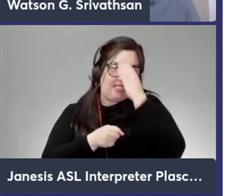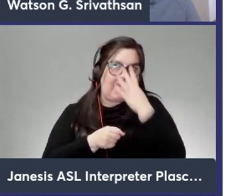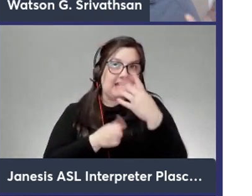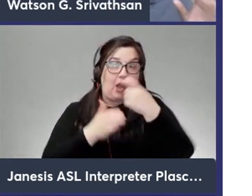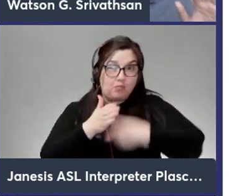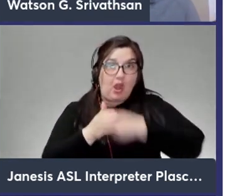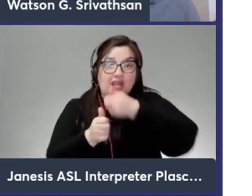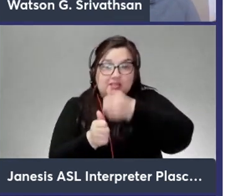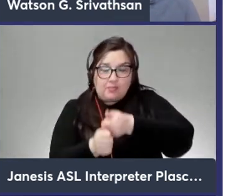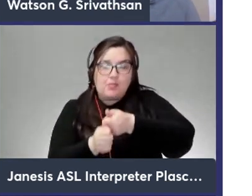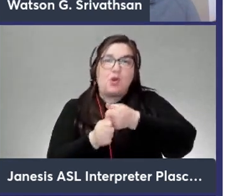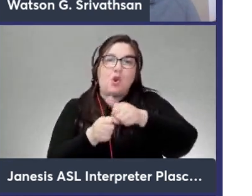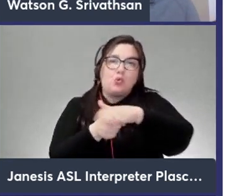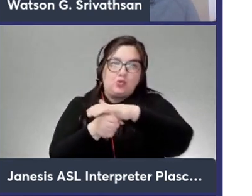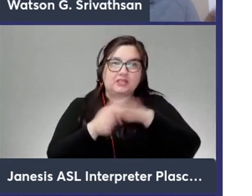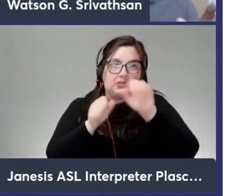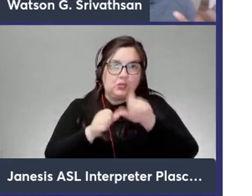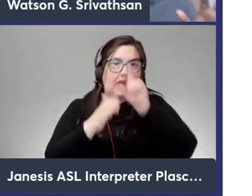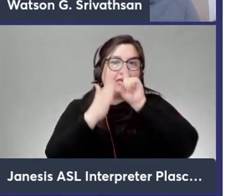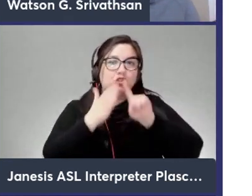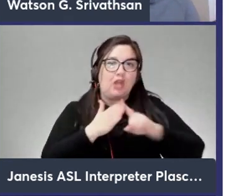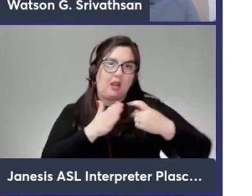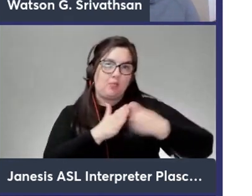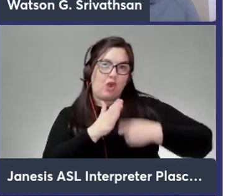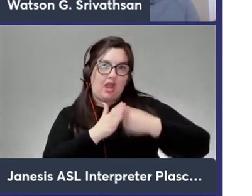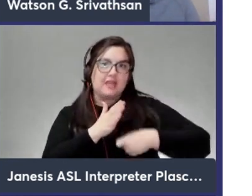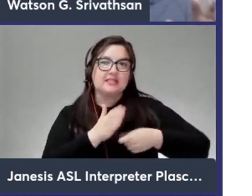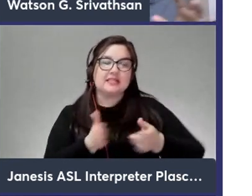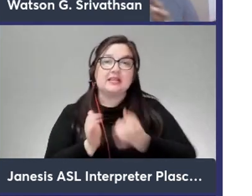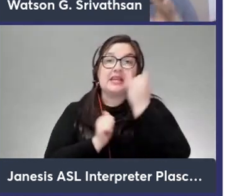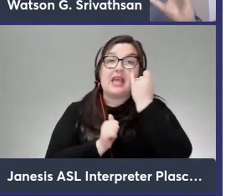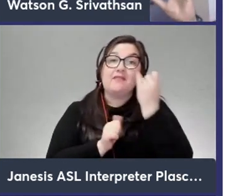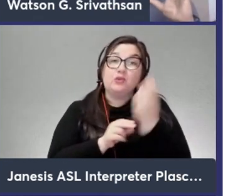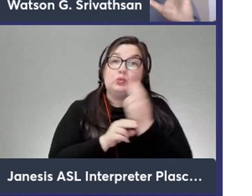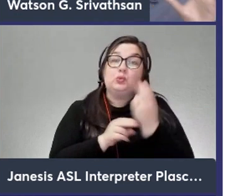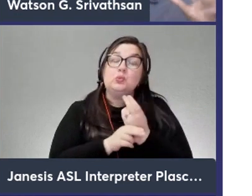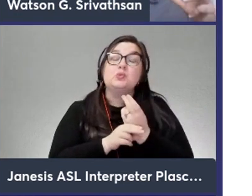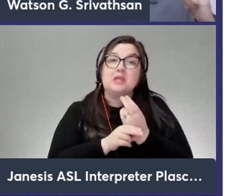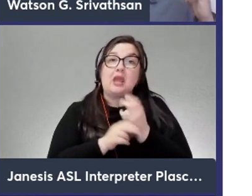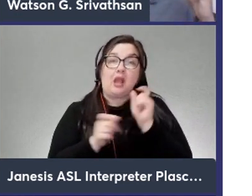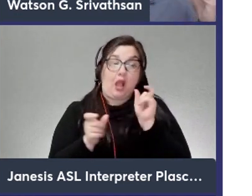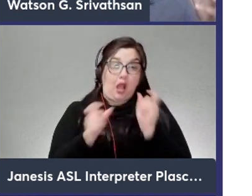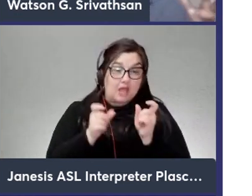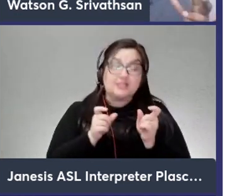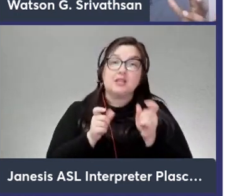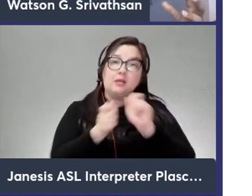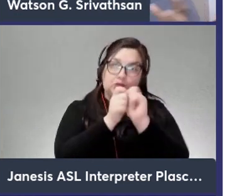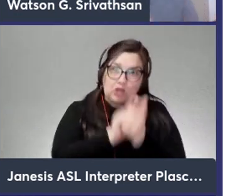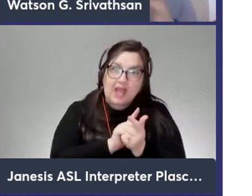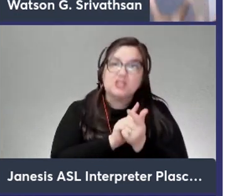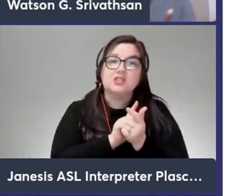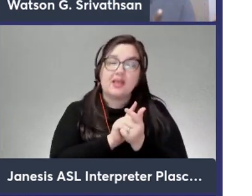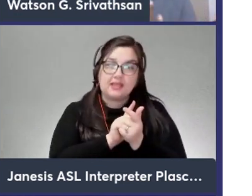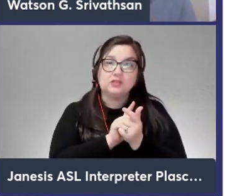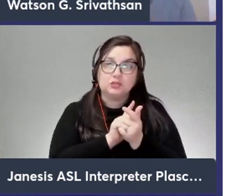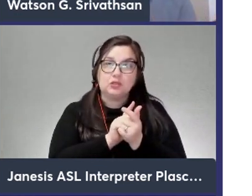certainly visit our pricing page. If you're using active custom translation where you use the, where you use, bring your own data